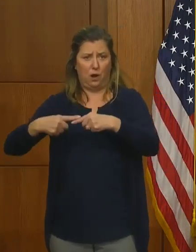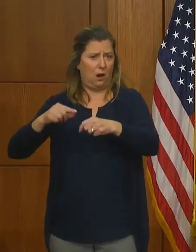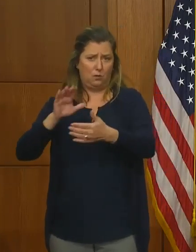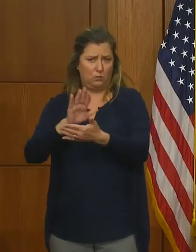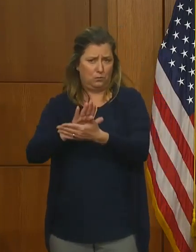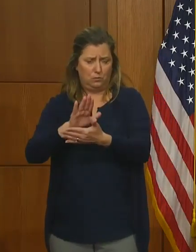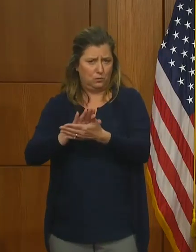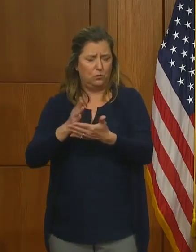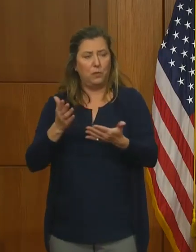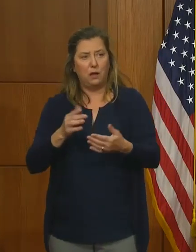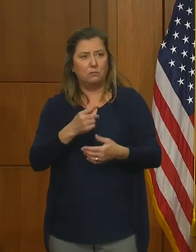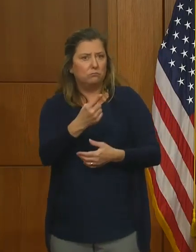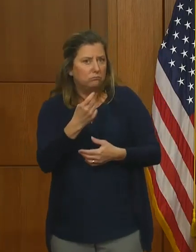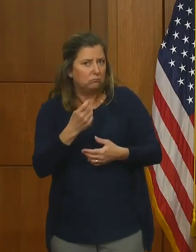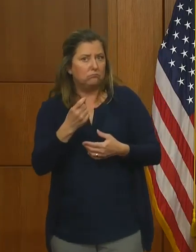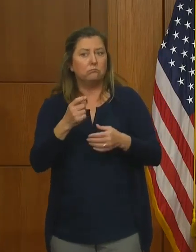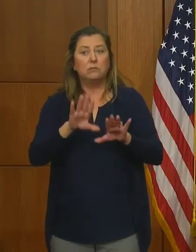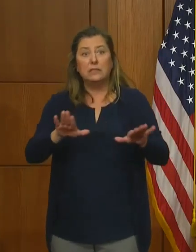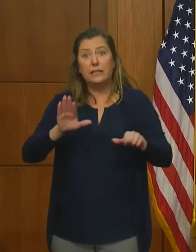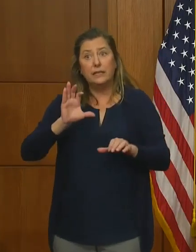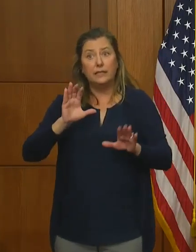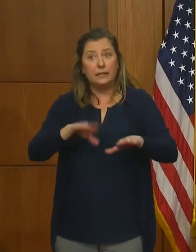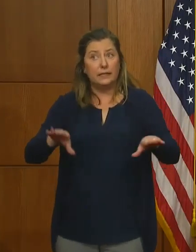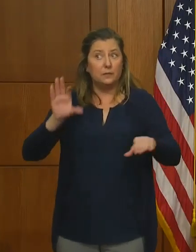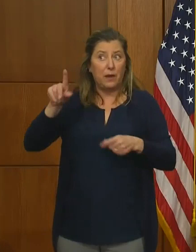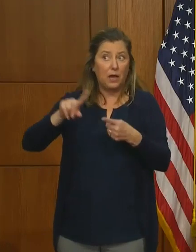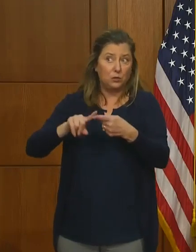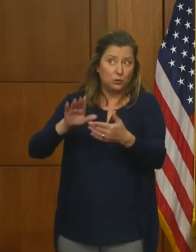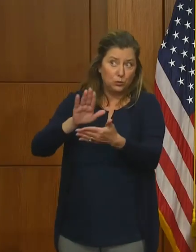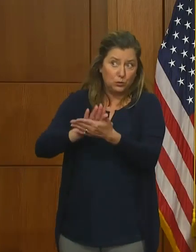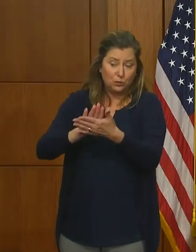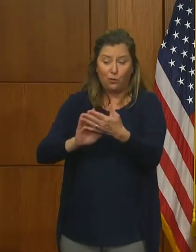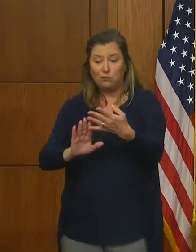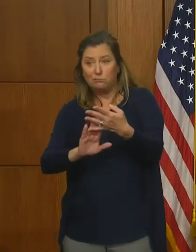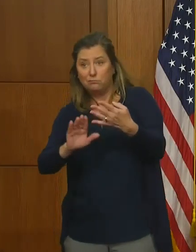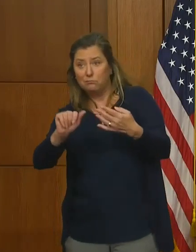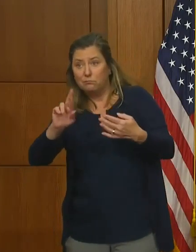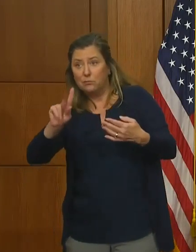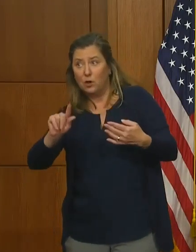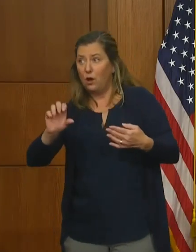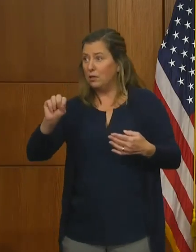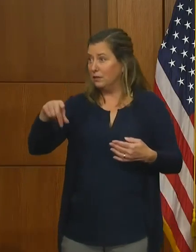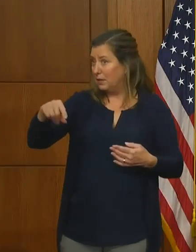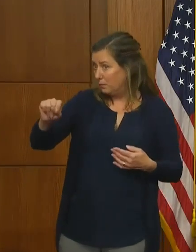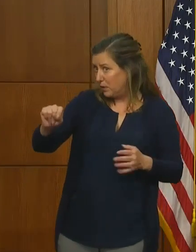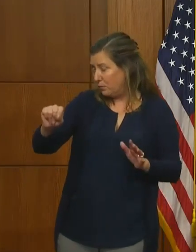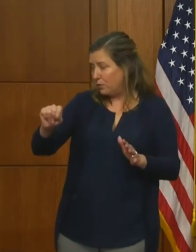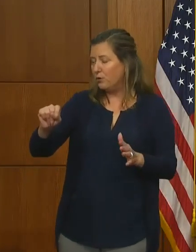IN A- SAFE MANNER AND KEEP. SAFE INSIDE PART OF WAS. A YEAR